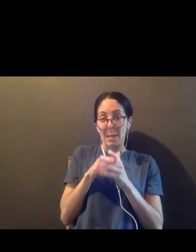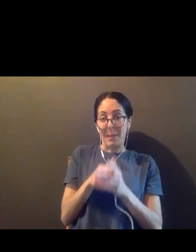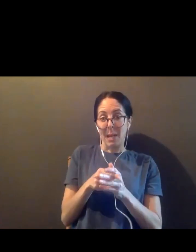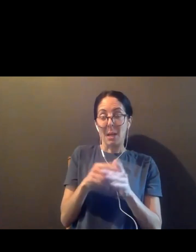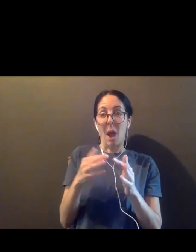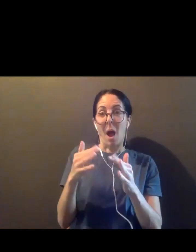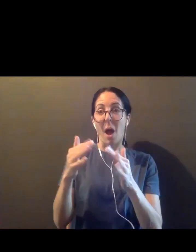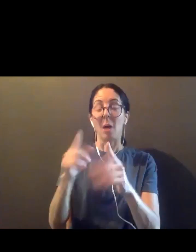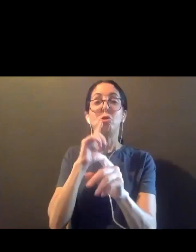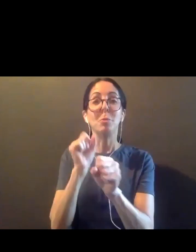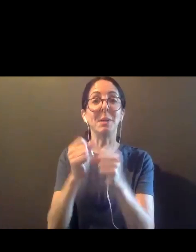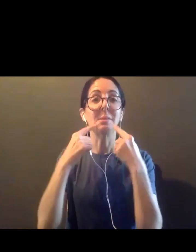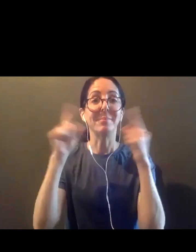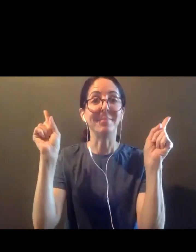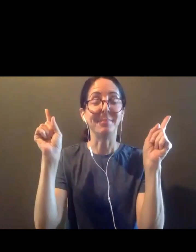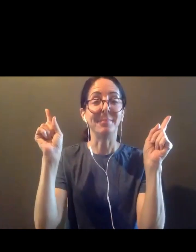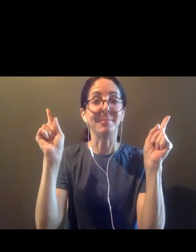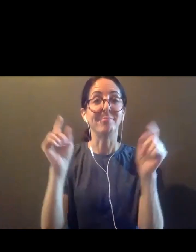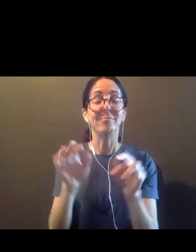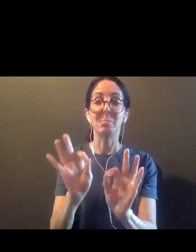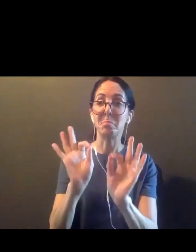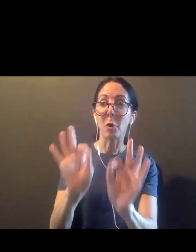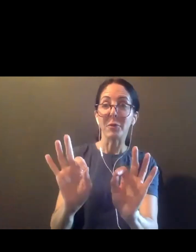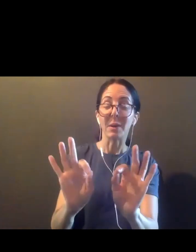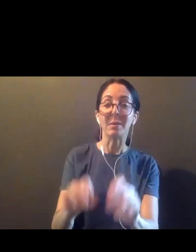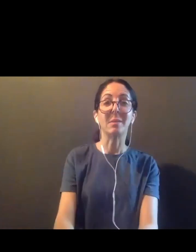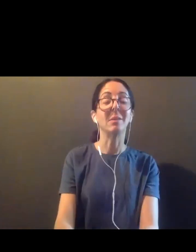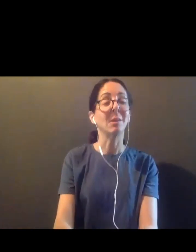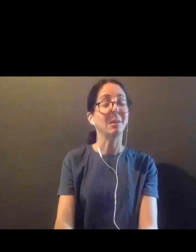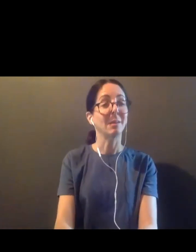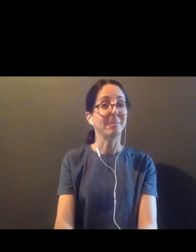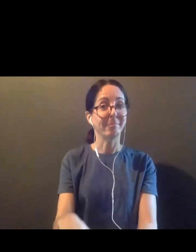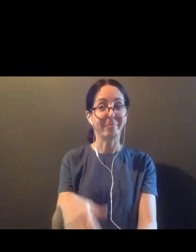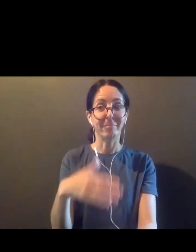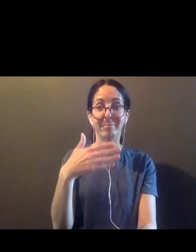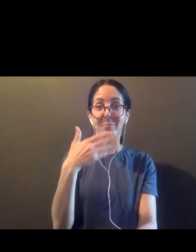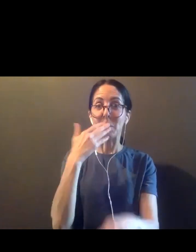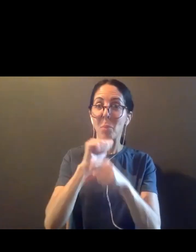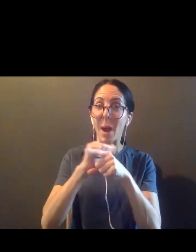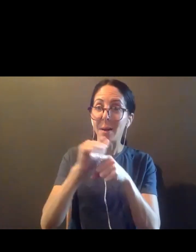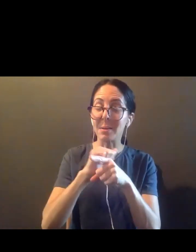And it was the right dose, it was effective, it was good practice.